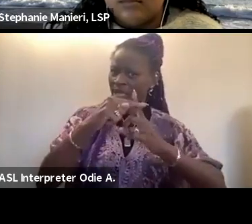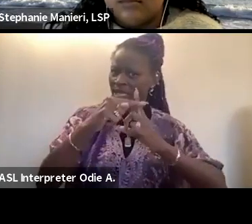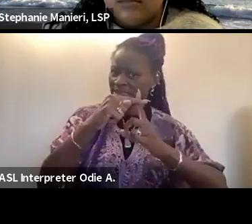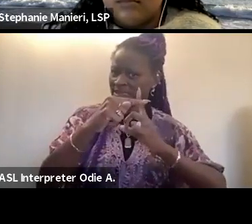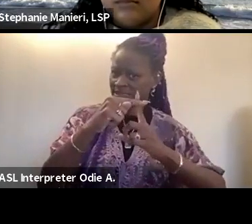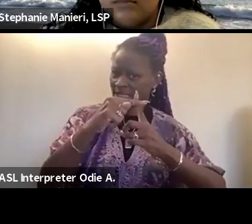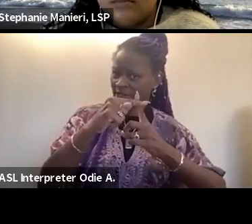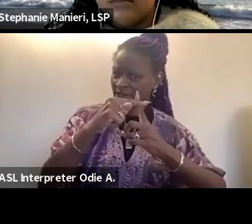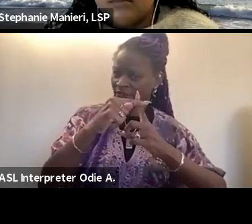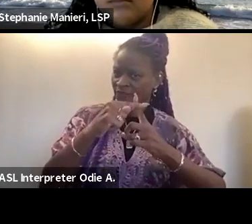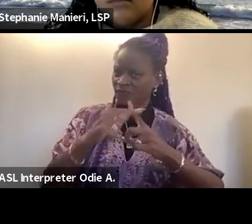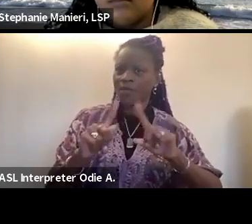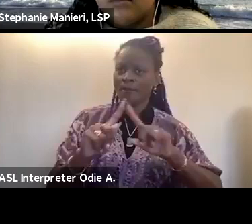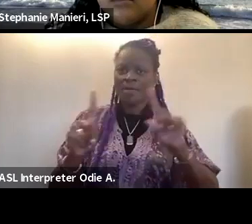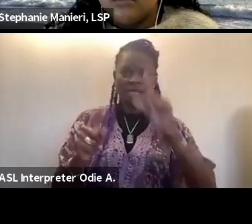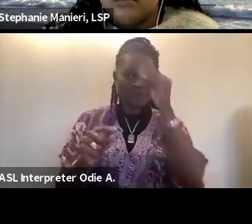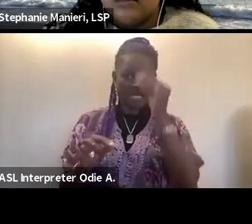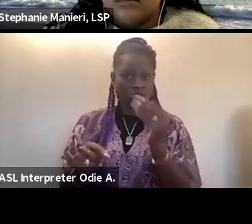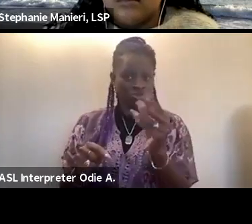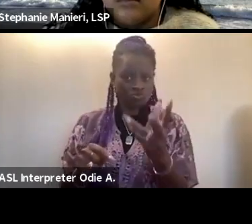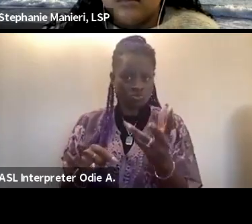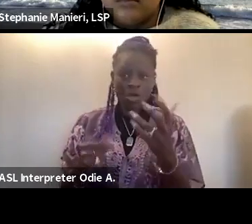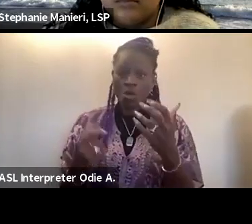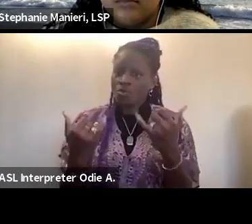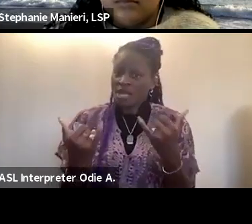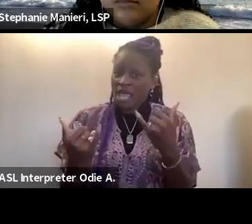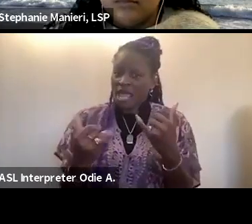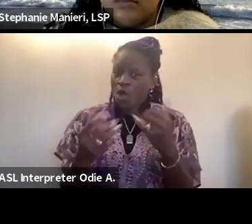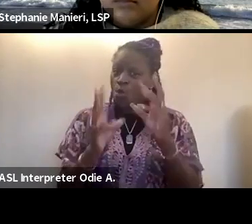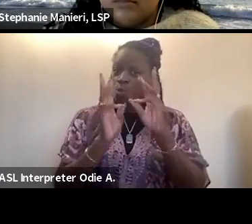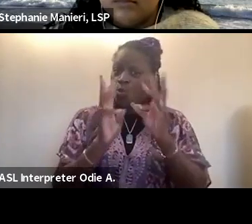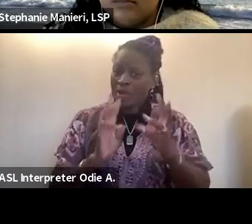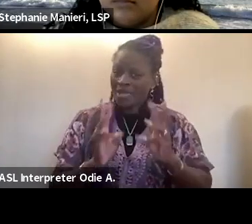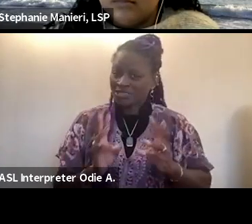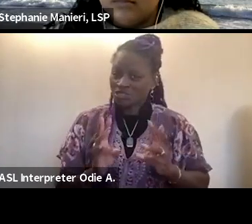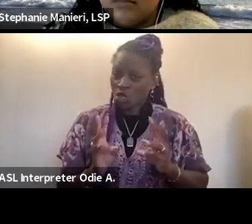caution as we head into the winter months when many people will be spending more